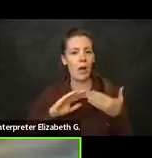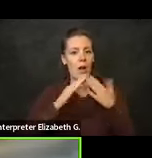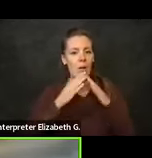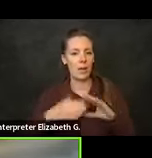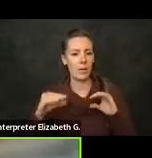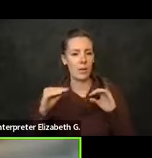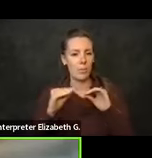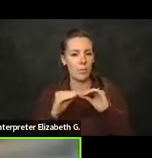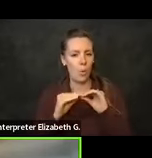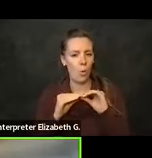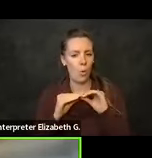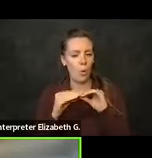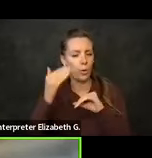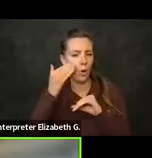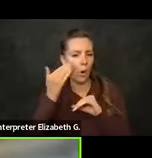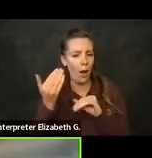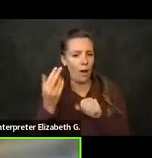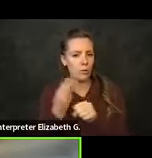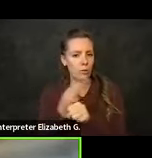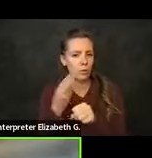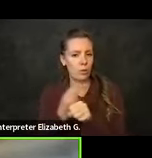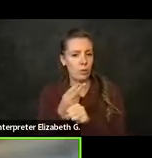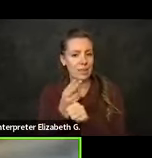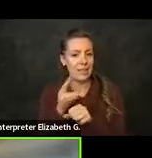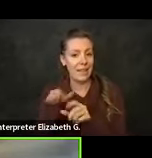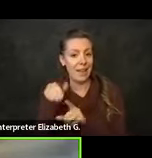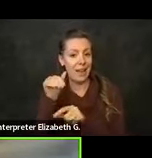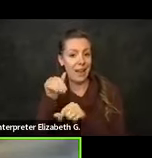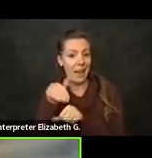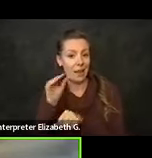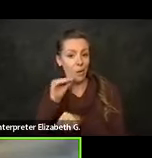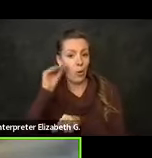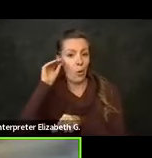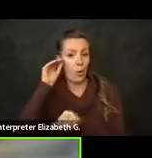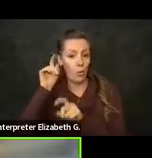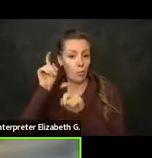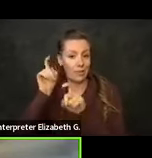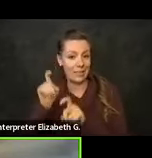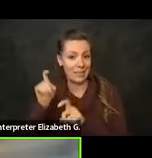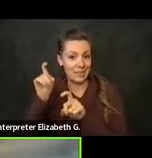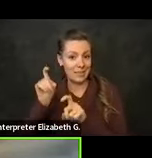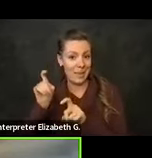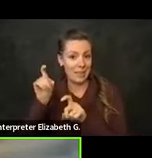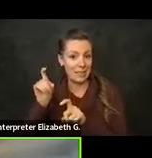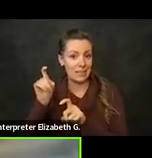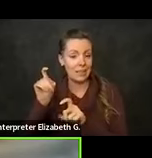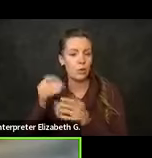home Rapid antigen test, which you can buy at your local pharmacy Binax. Now is one example.